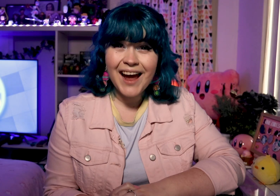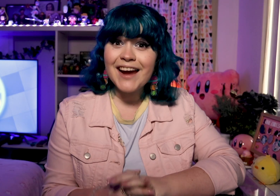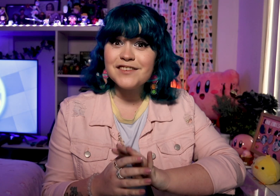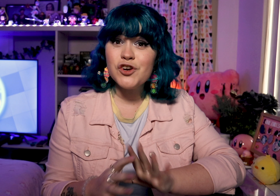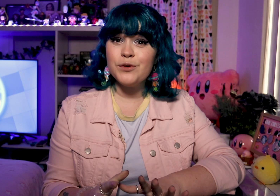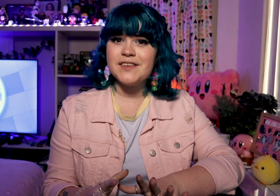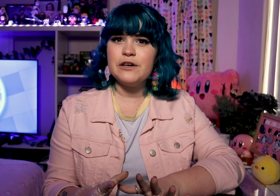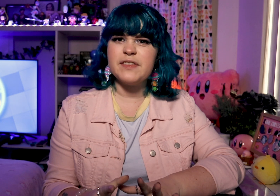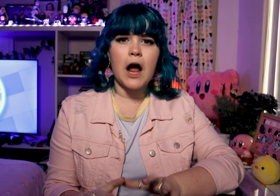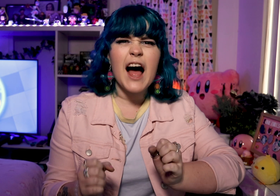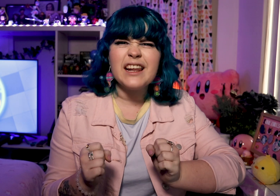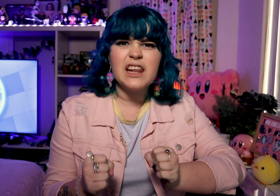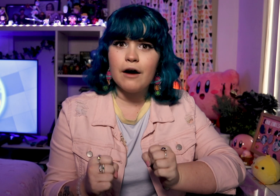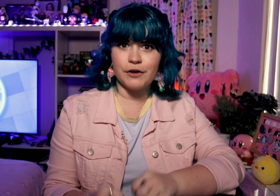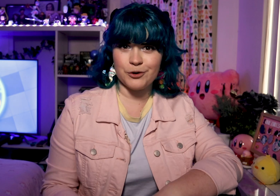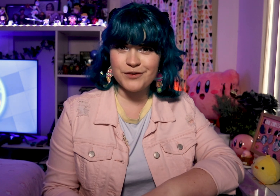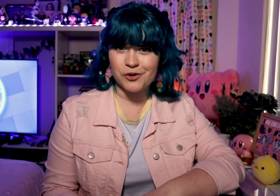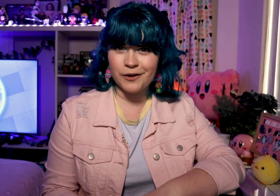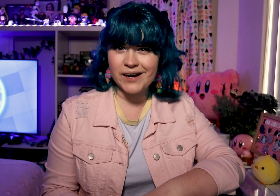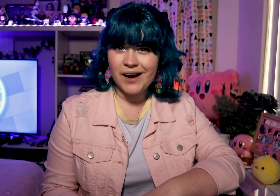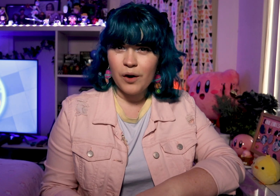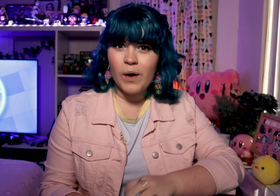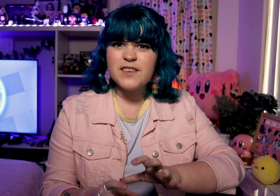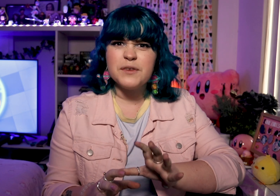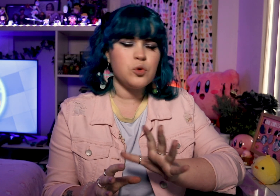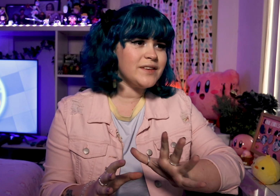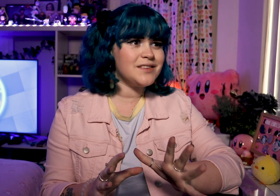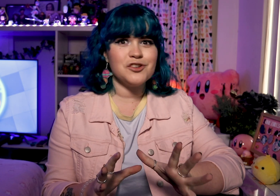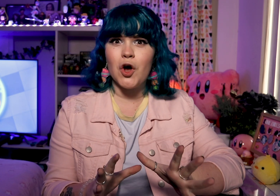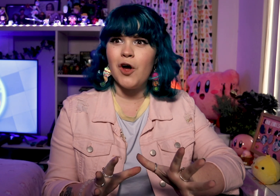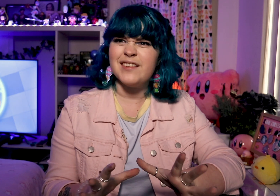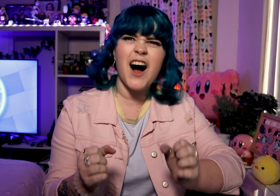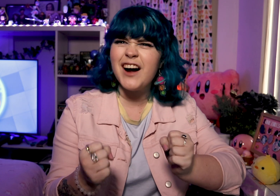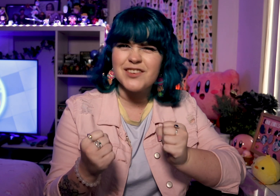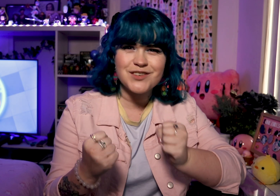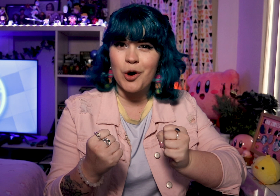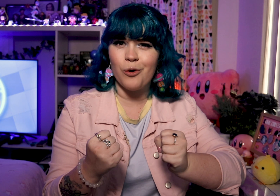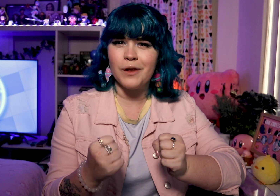It's no secret that I love a good story. Ones with twists and turns, heart and soul.